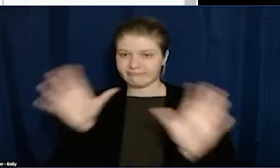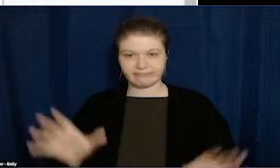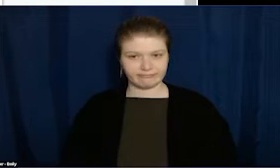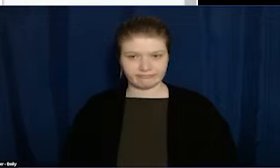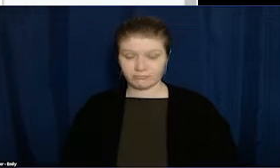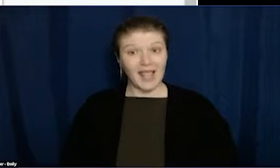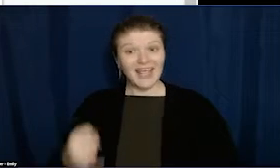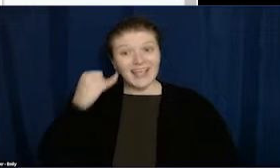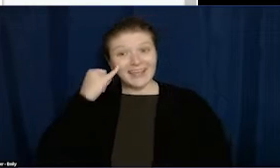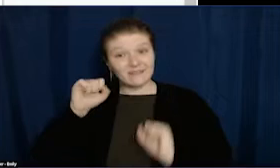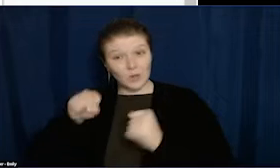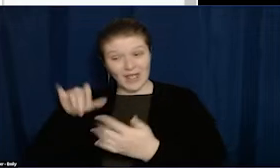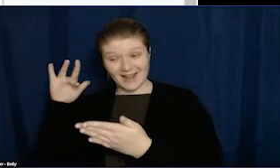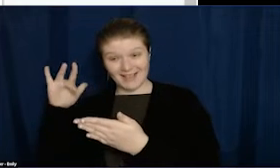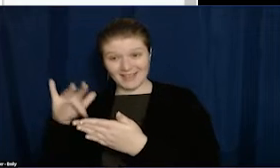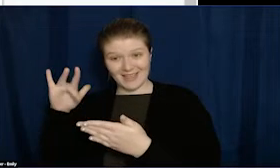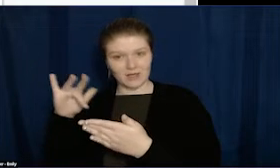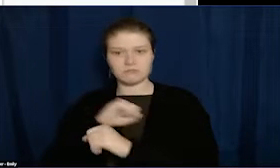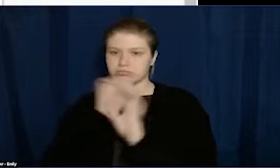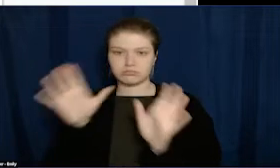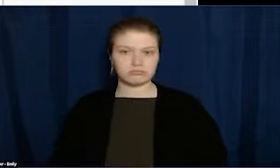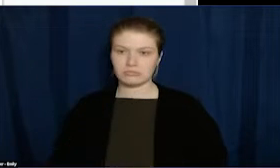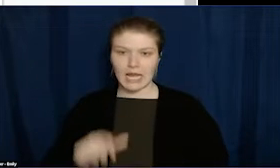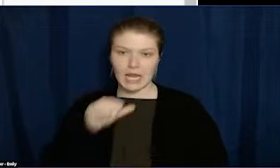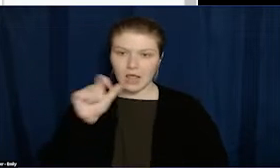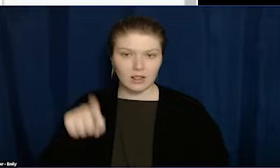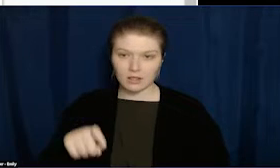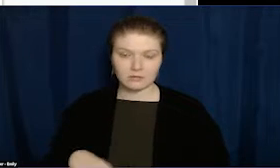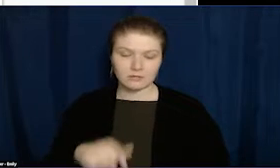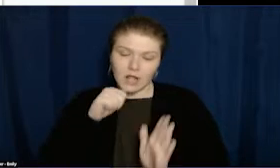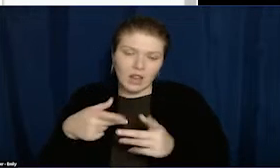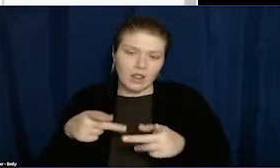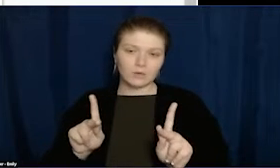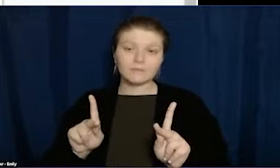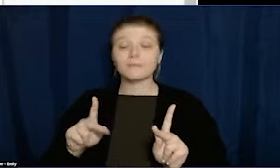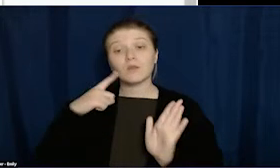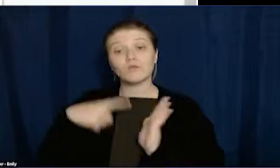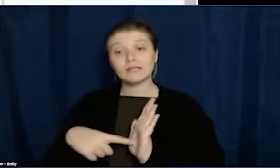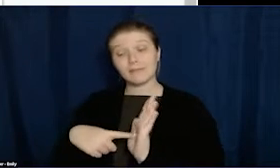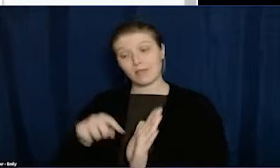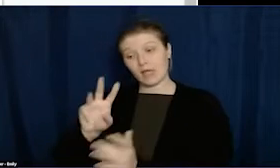So if you have something that references www.website,